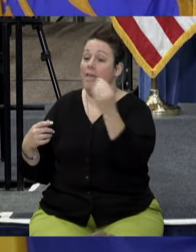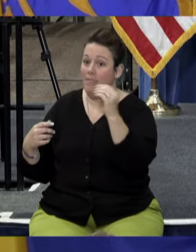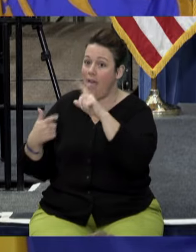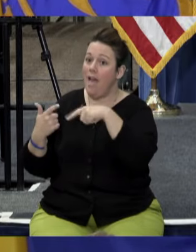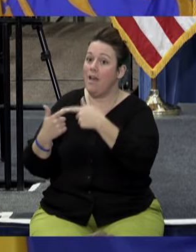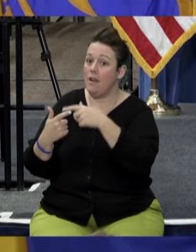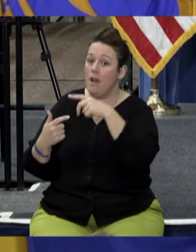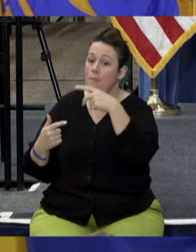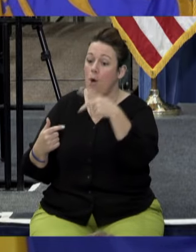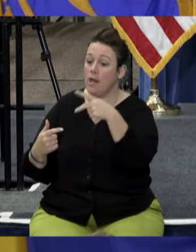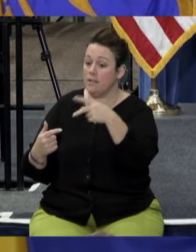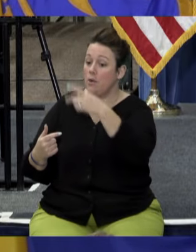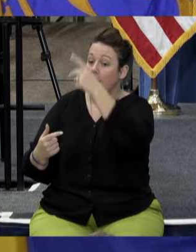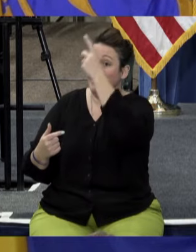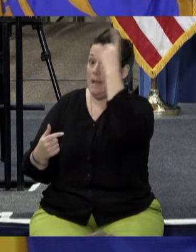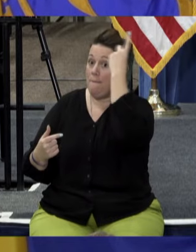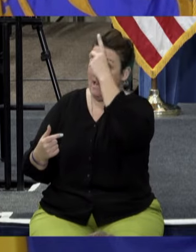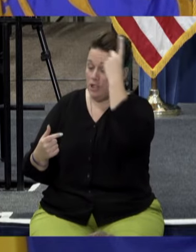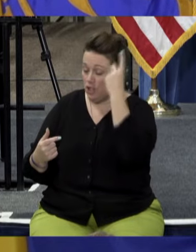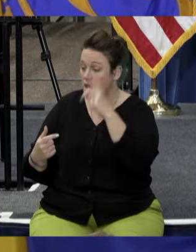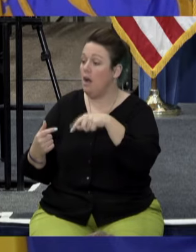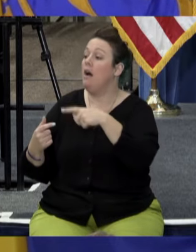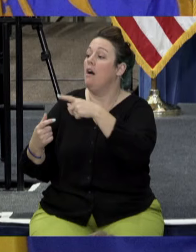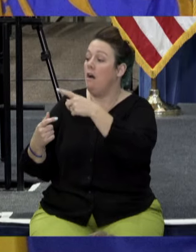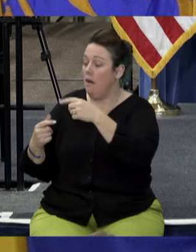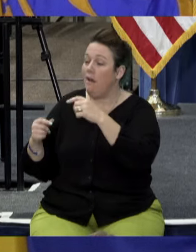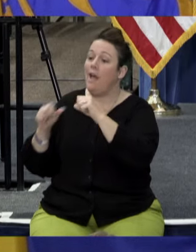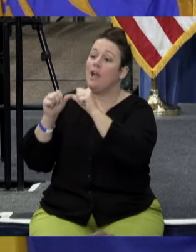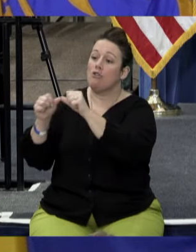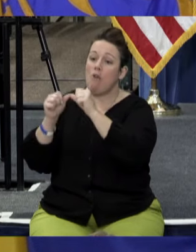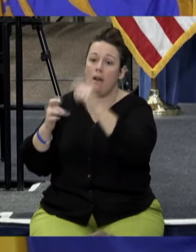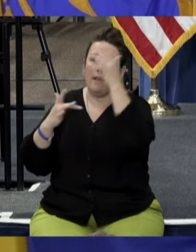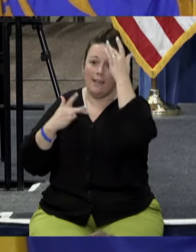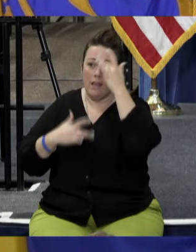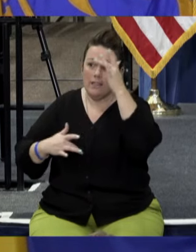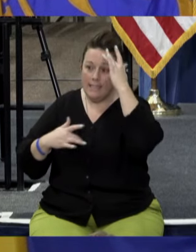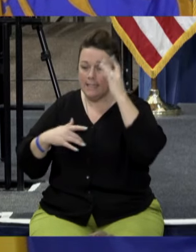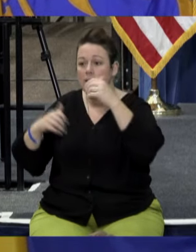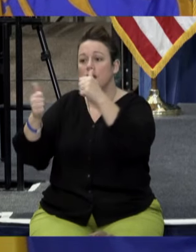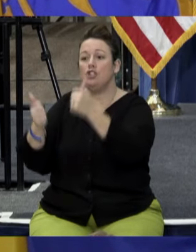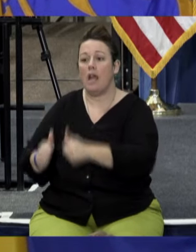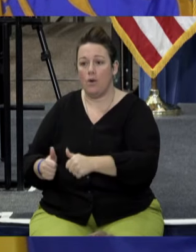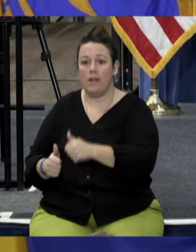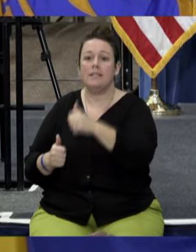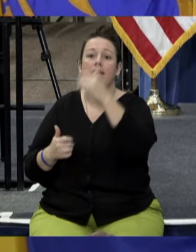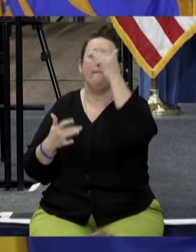then I had experience with a chronic illness, a degenerative illness. Like millions of the